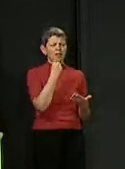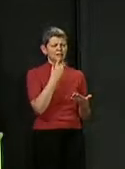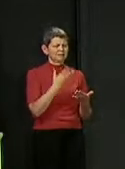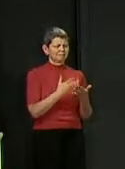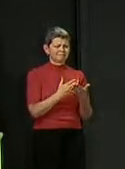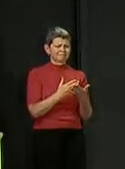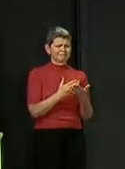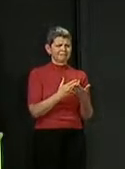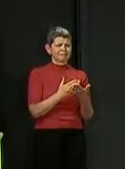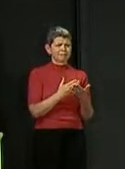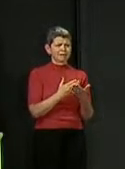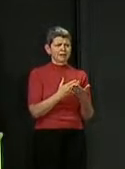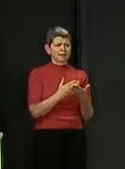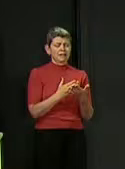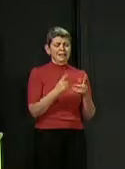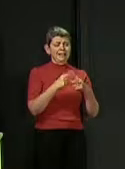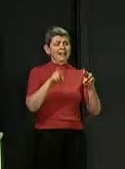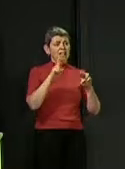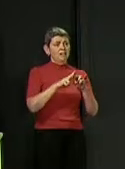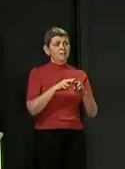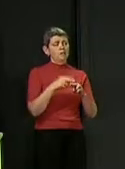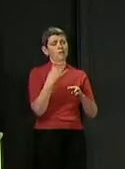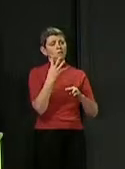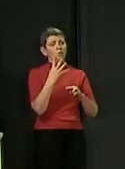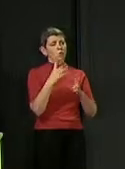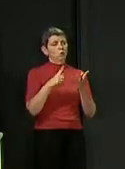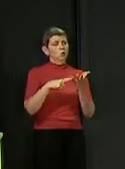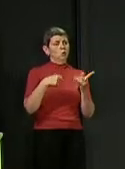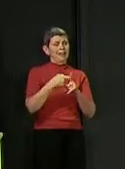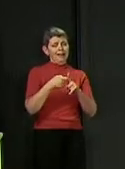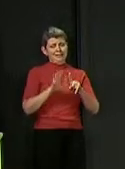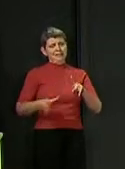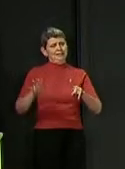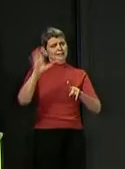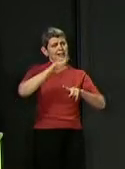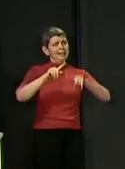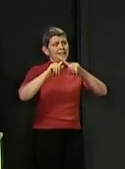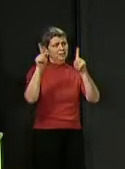that a blank quarantine has had on aviation, tourism and hospitality. He also says that